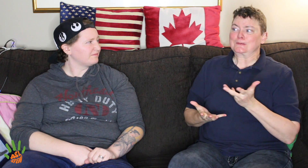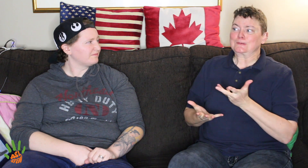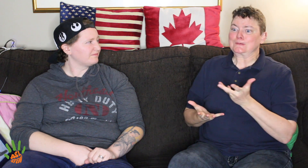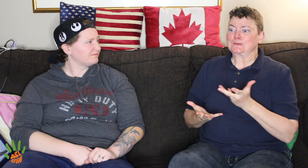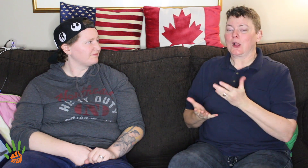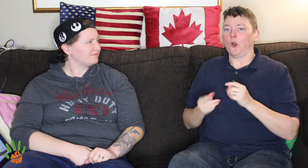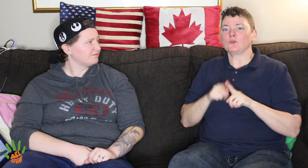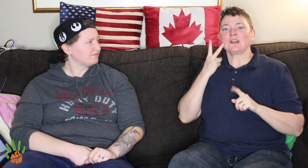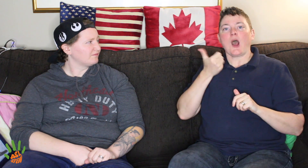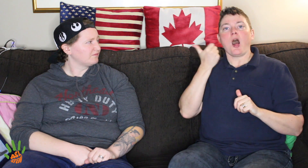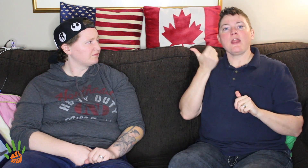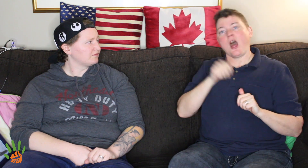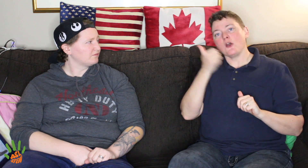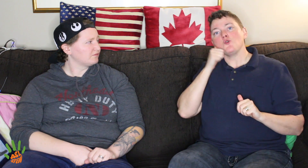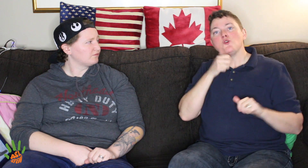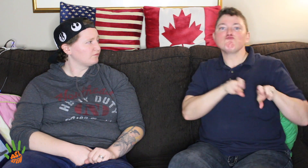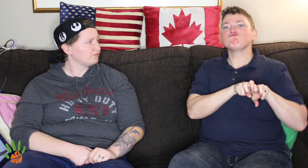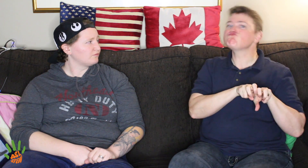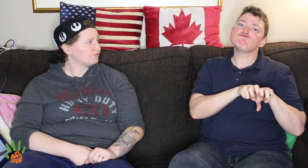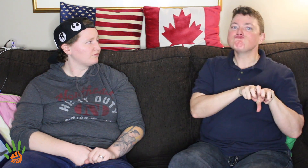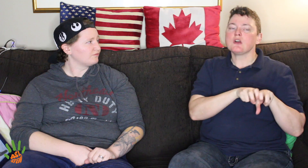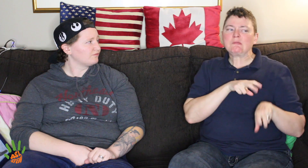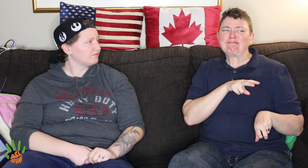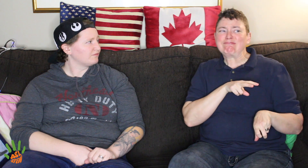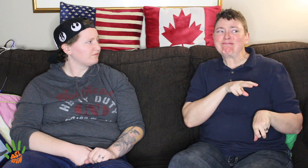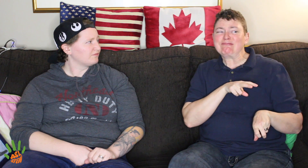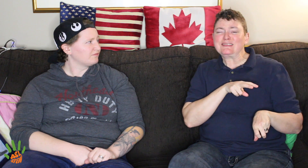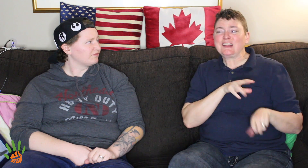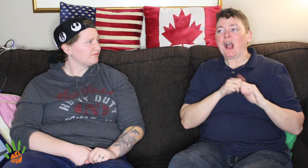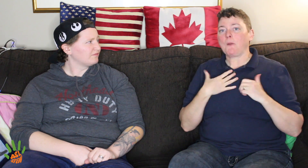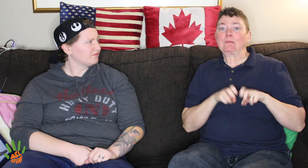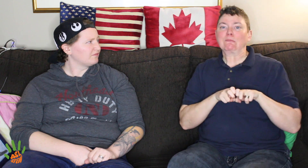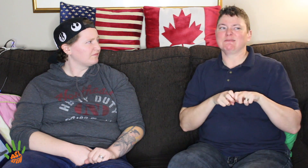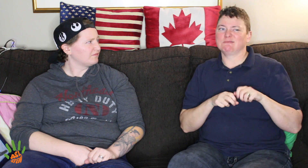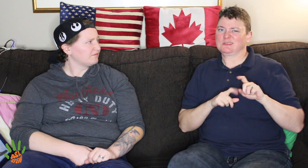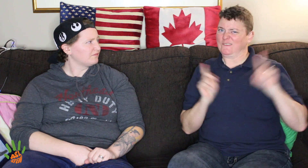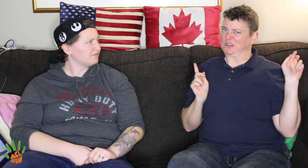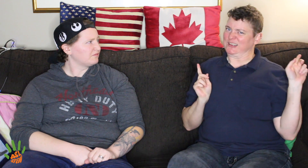I always saw other little girls sit together, but I felt something was different.